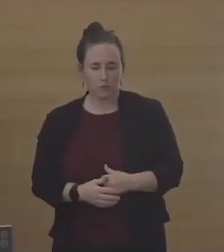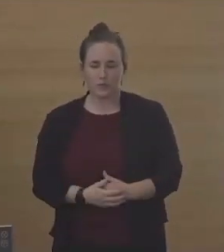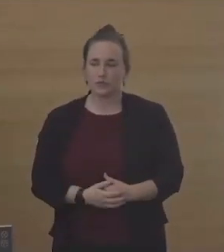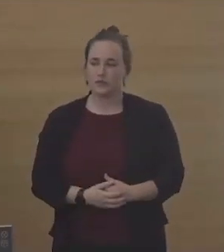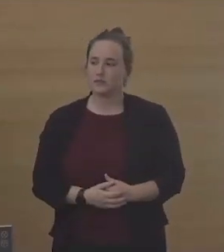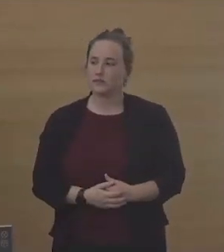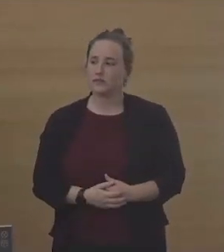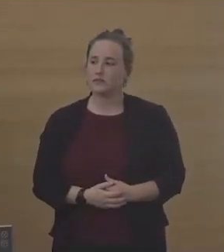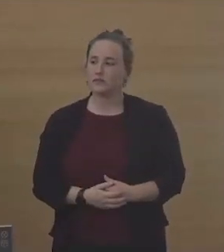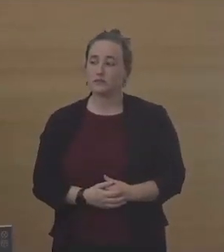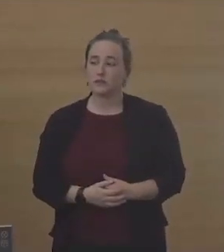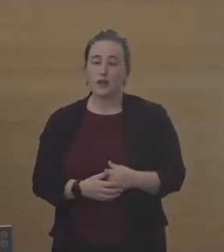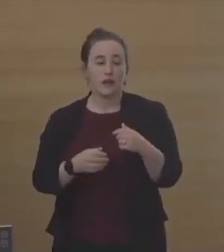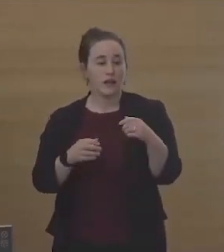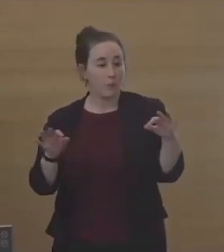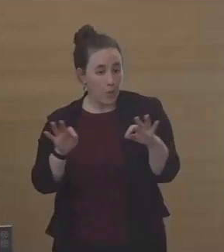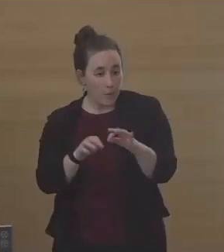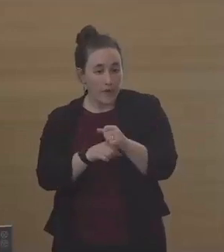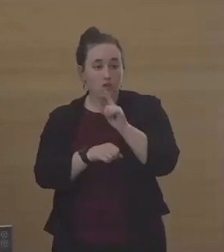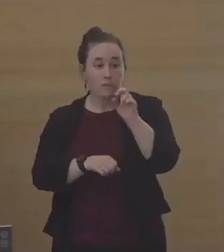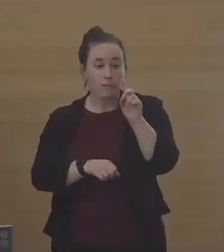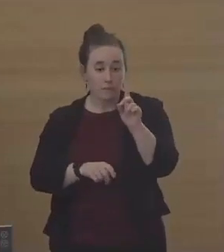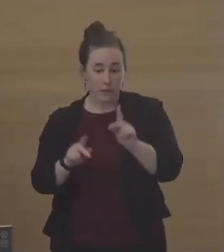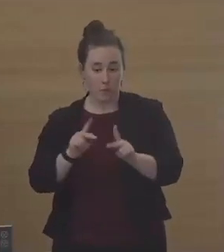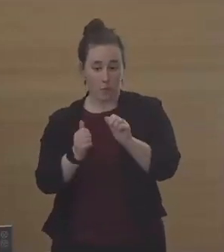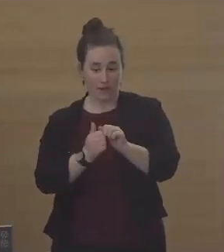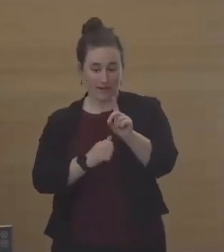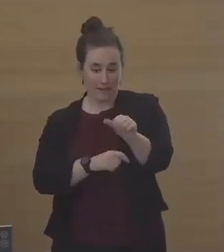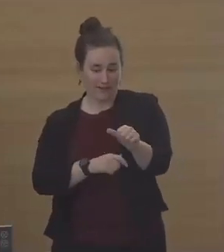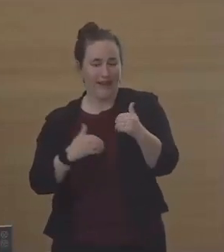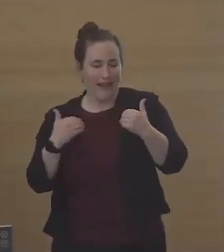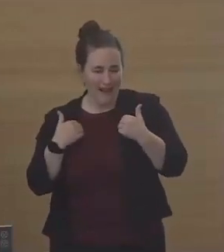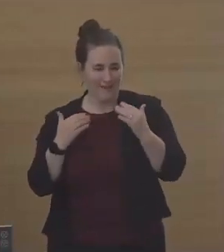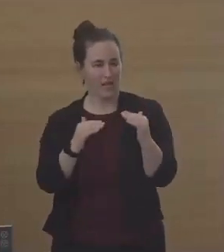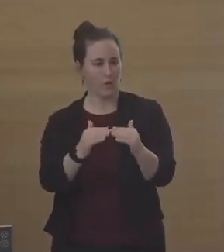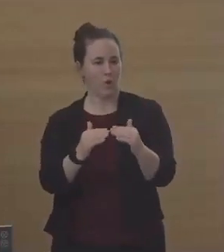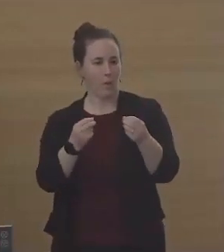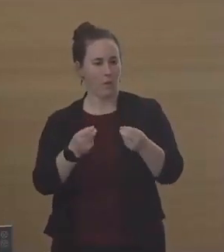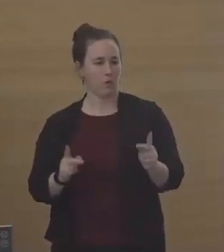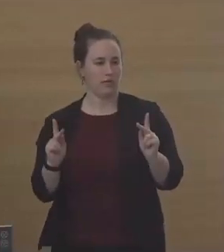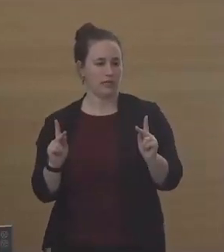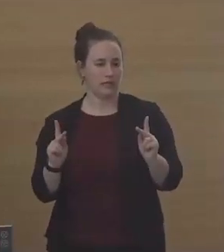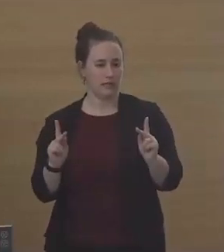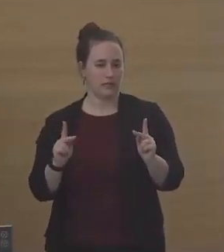disabilities have equal opportunities. So we'll have a more inclusive society.